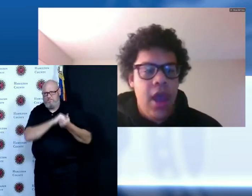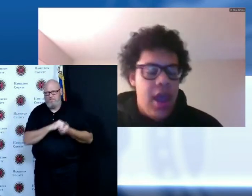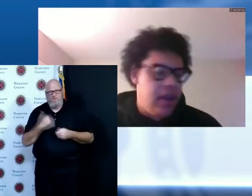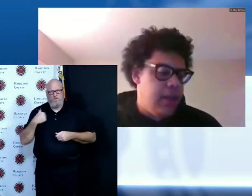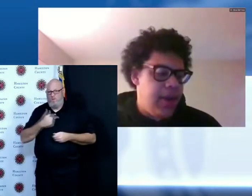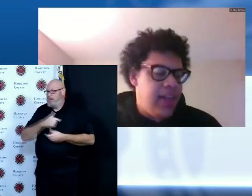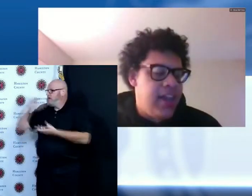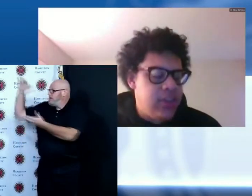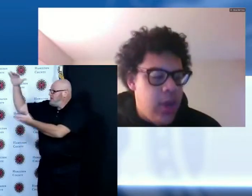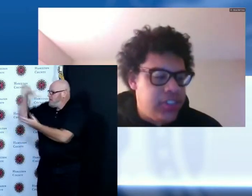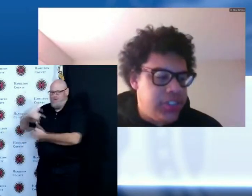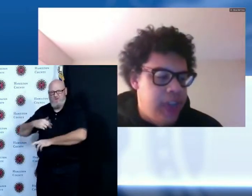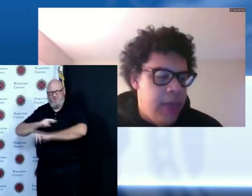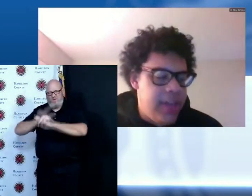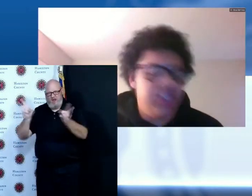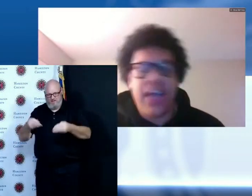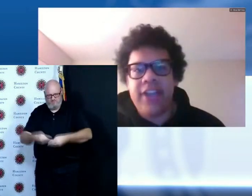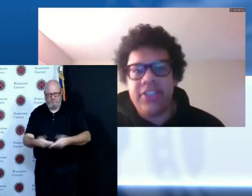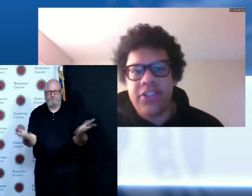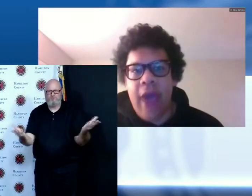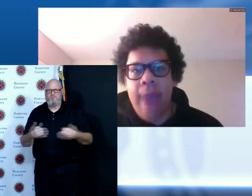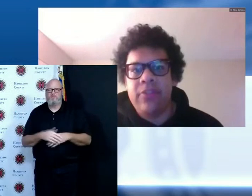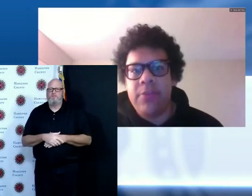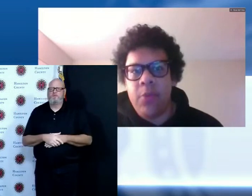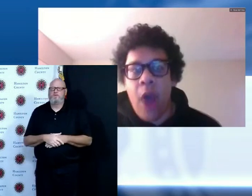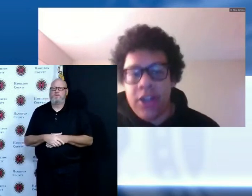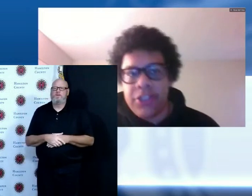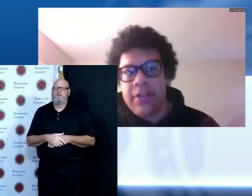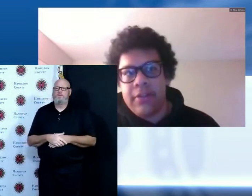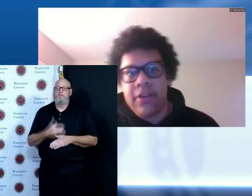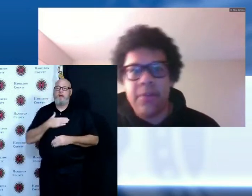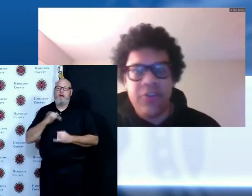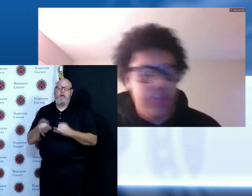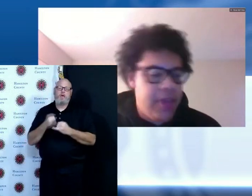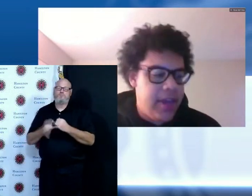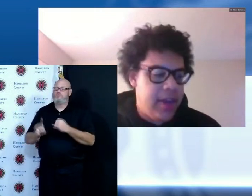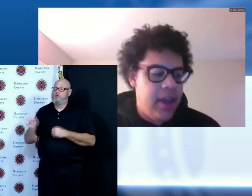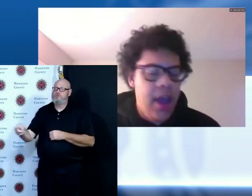handle large doses of vaccine but we are also traveling to our communities today we are in